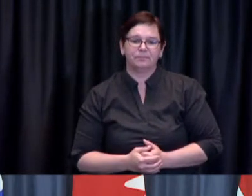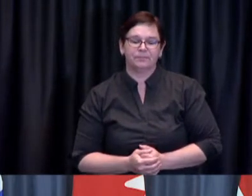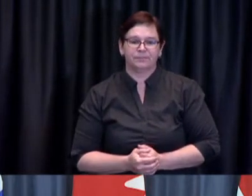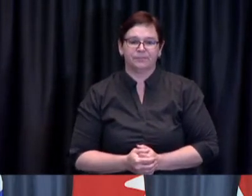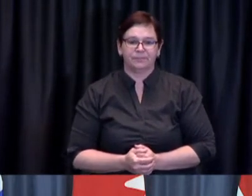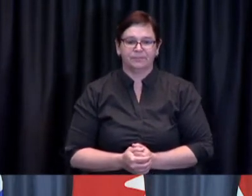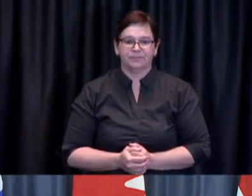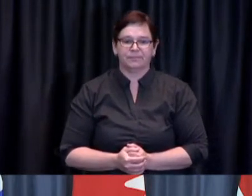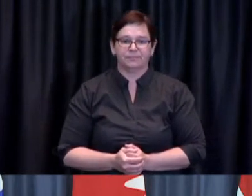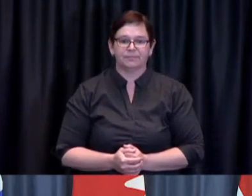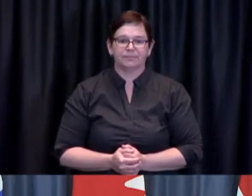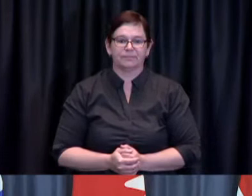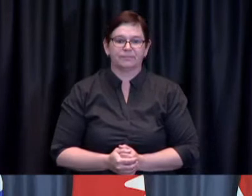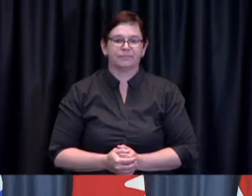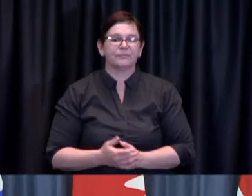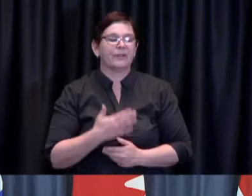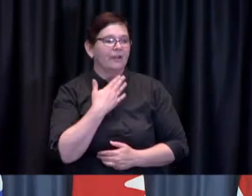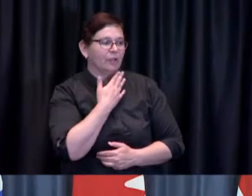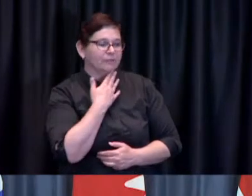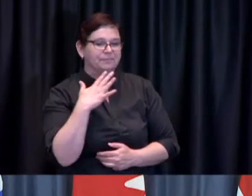thank you we'll go next to David Ryder from the Toronto Star Dave go ahead.